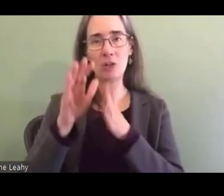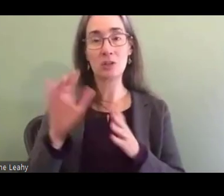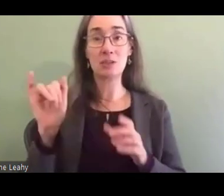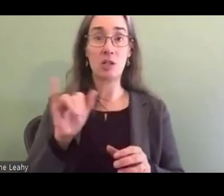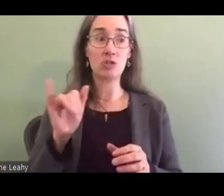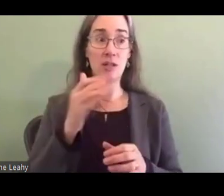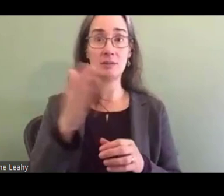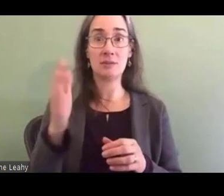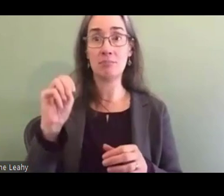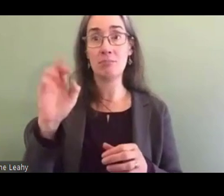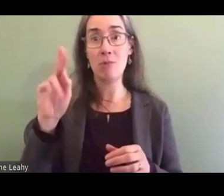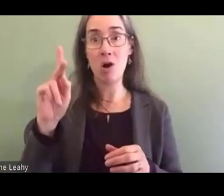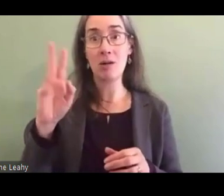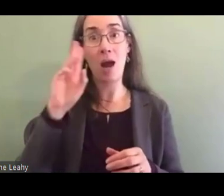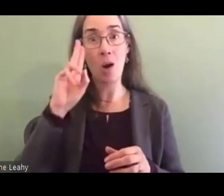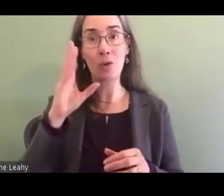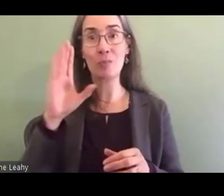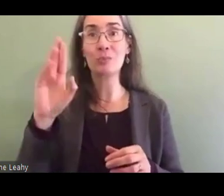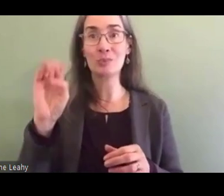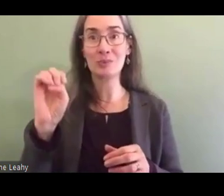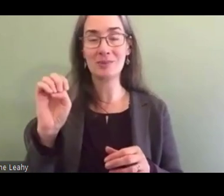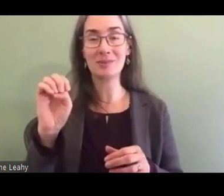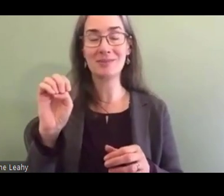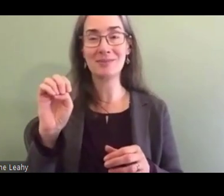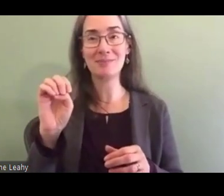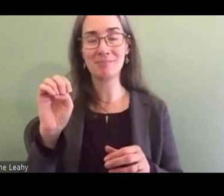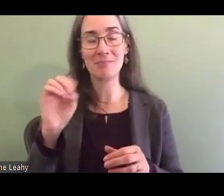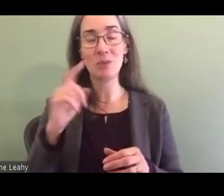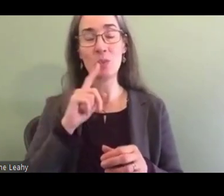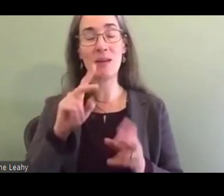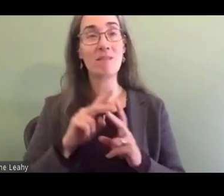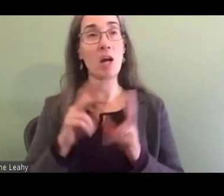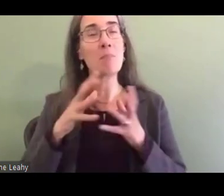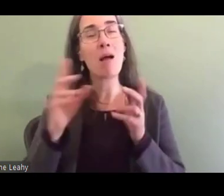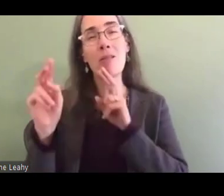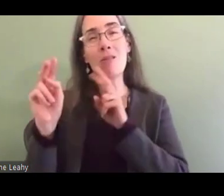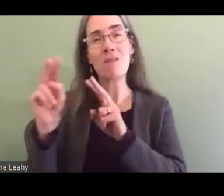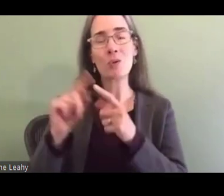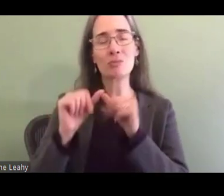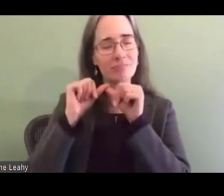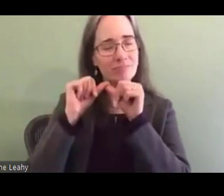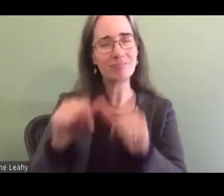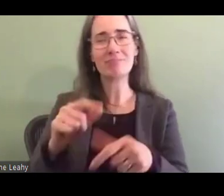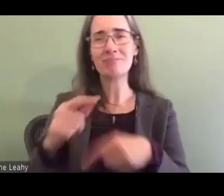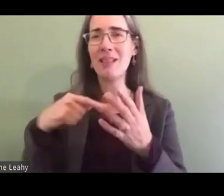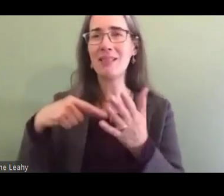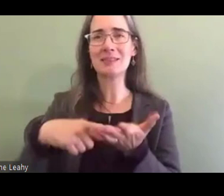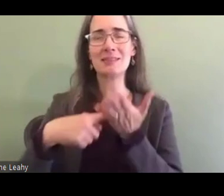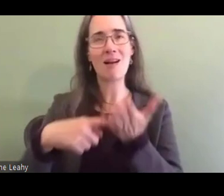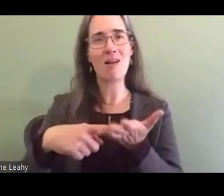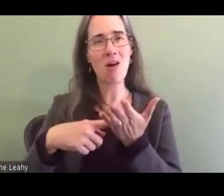We very much look forward to continuing this dialogue - cross-disability, cross-individual,